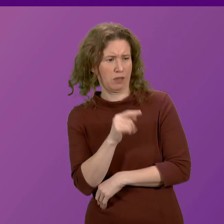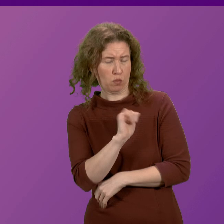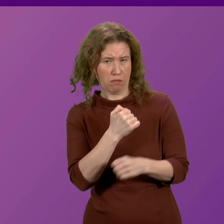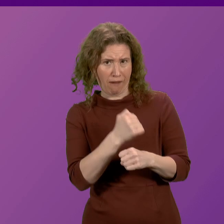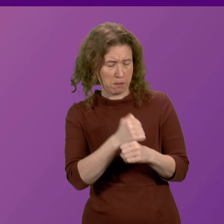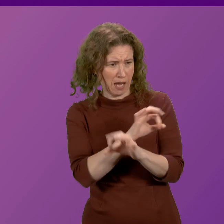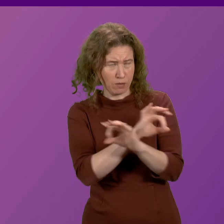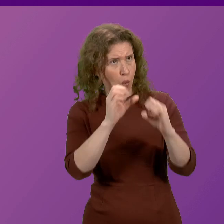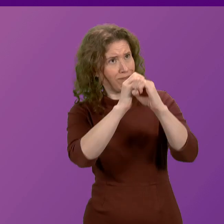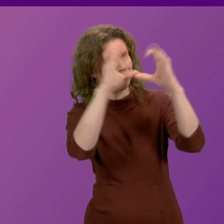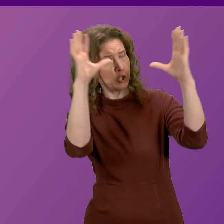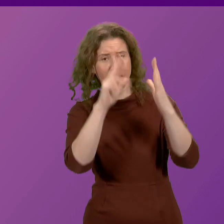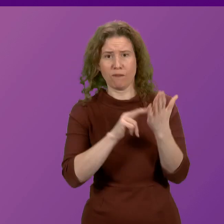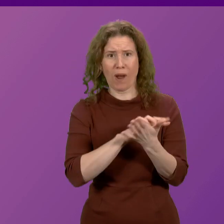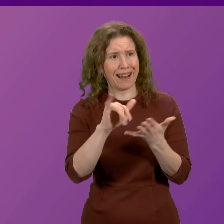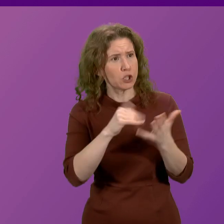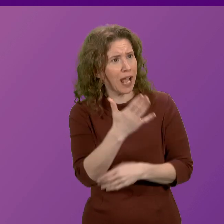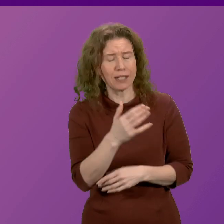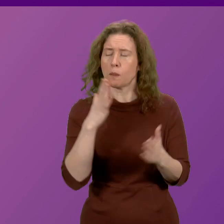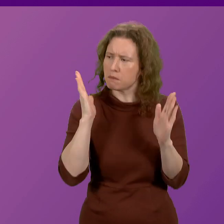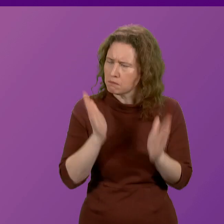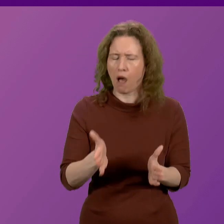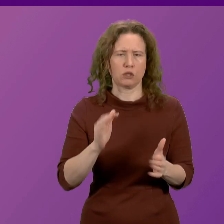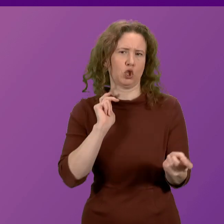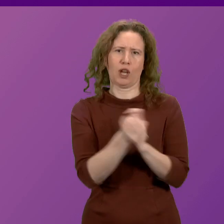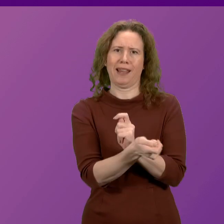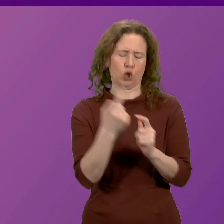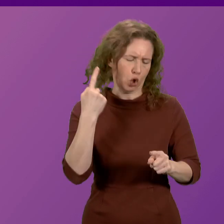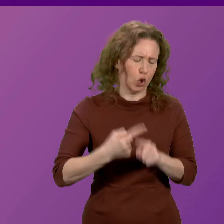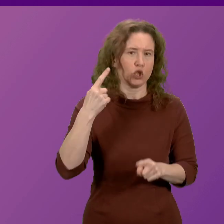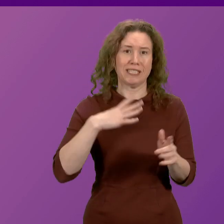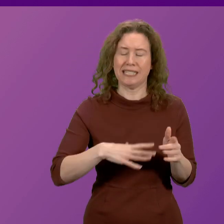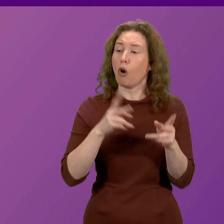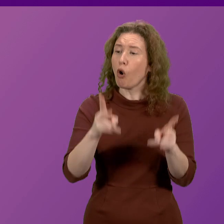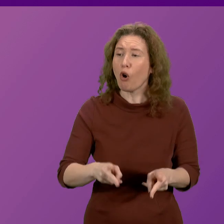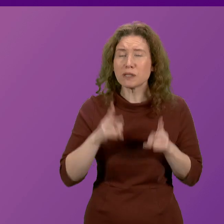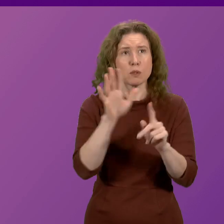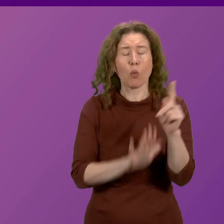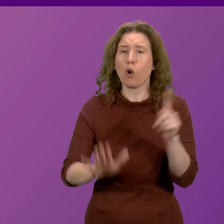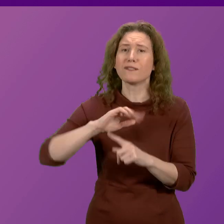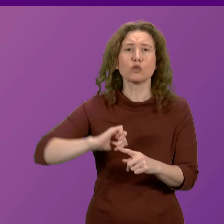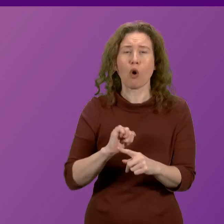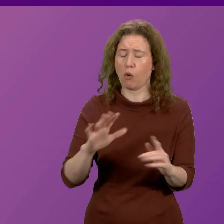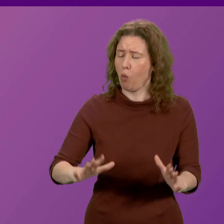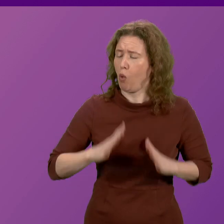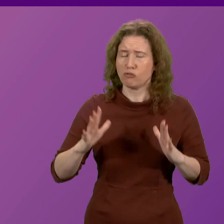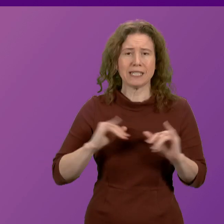service and that changes are “urgently needed”. Hospitals across Scotland are already in crisis,